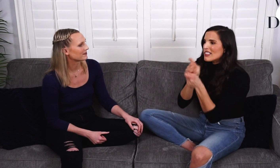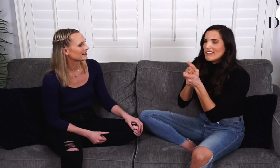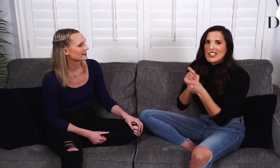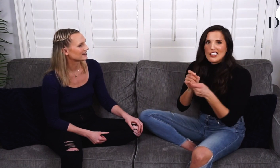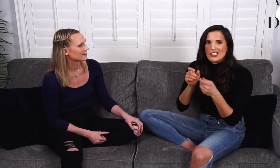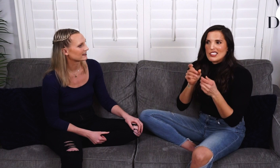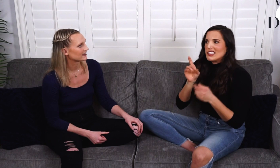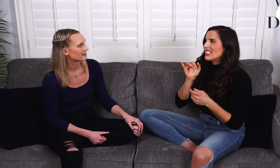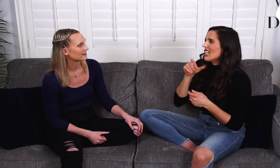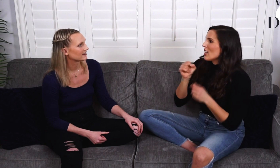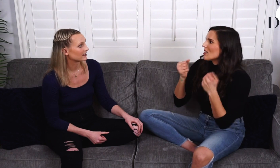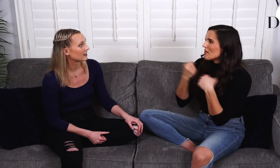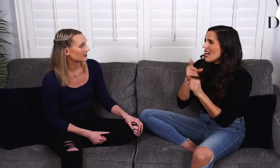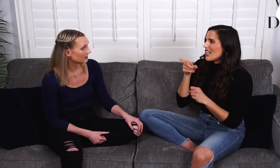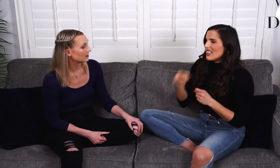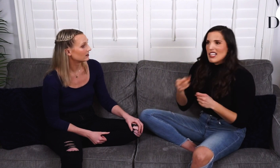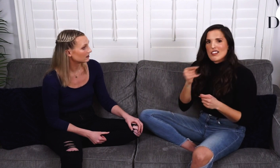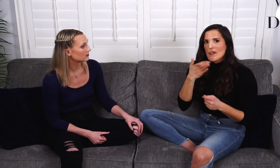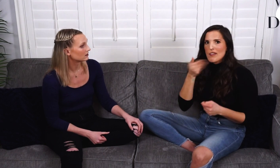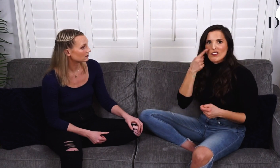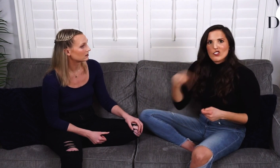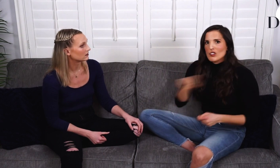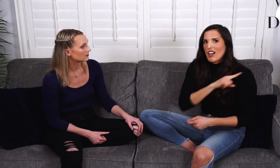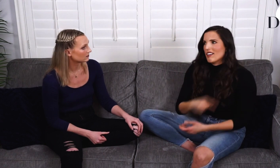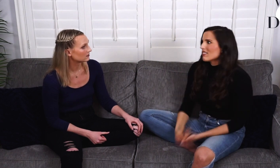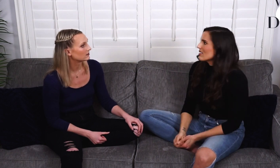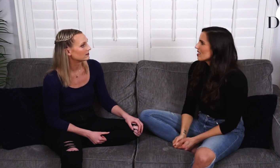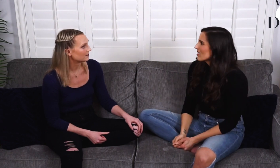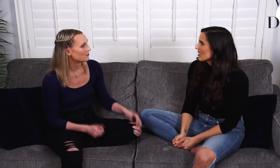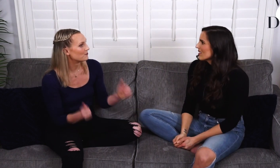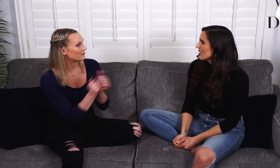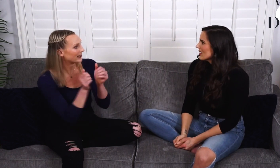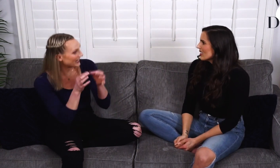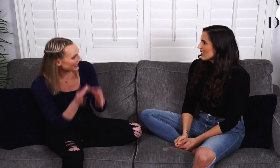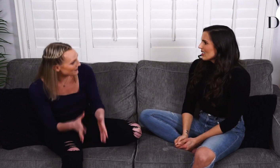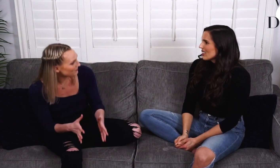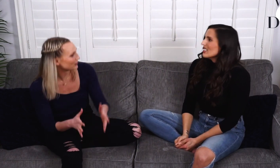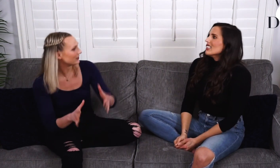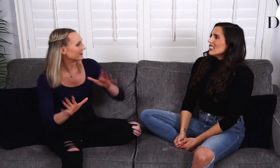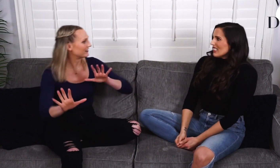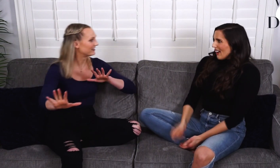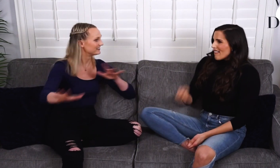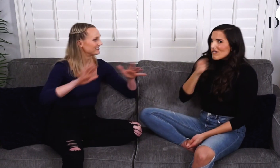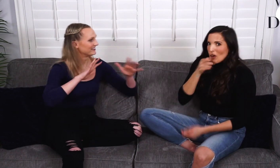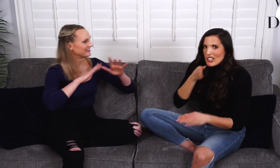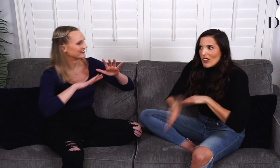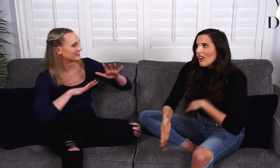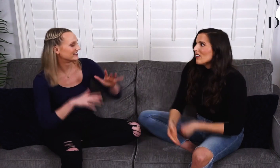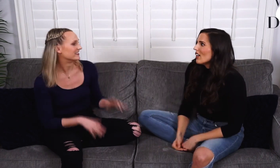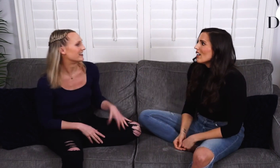specific details to make this the best for you listeners. Yes and with interpreters - Voice-over.